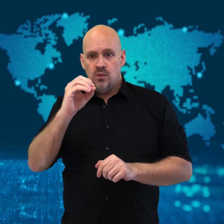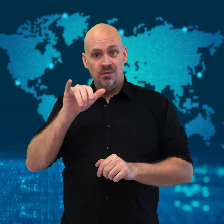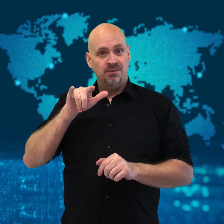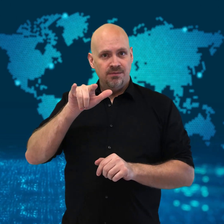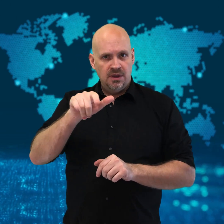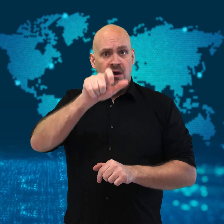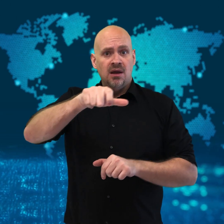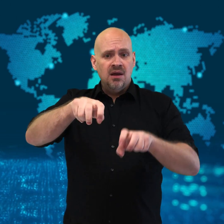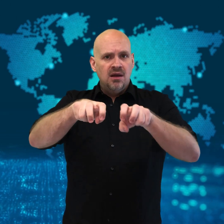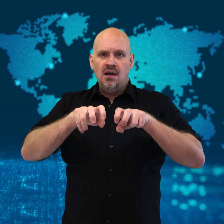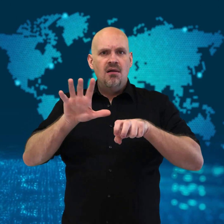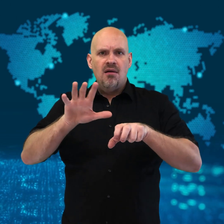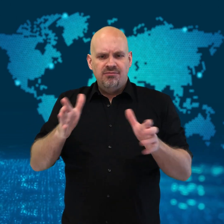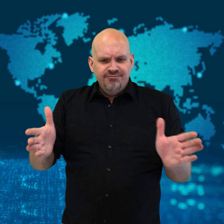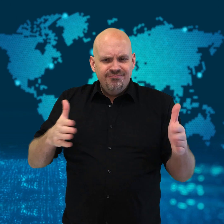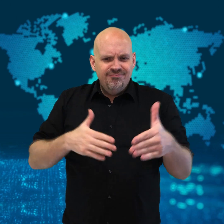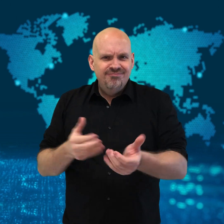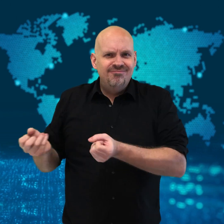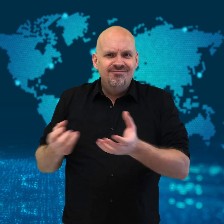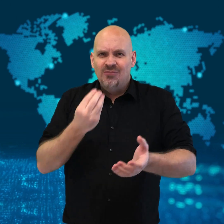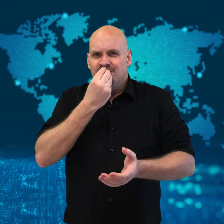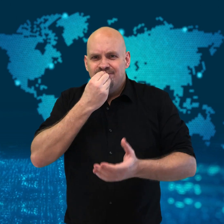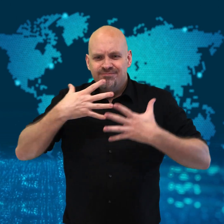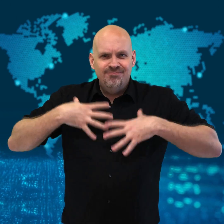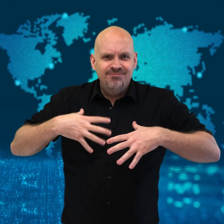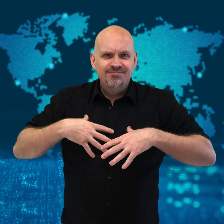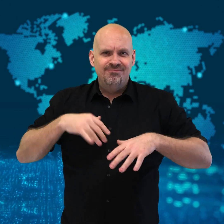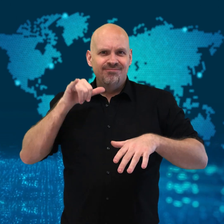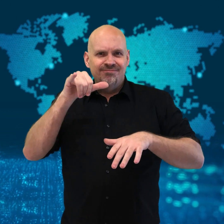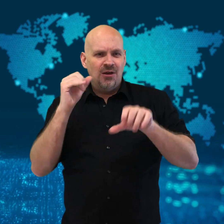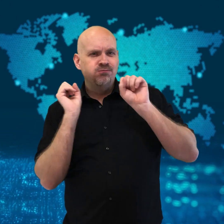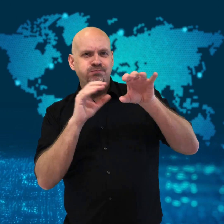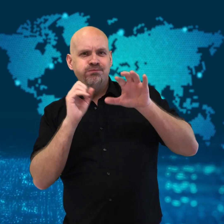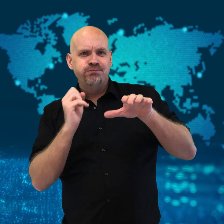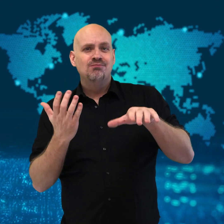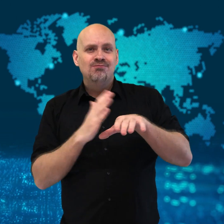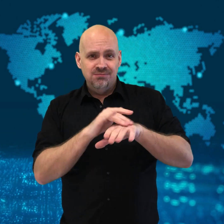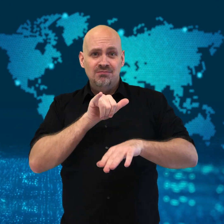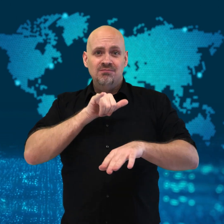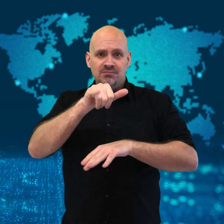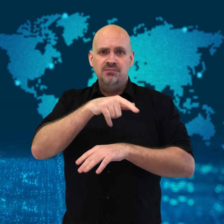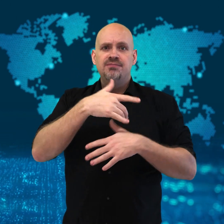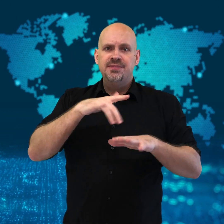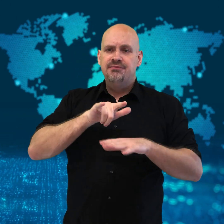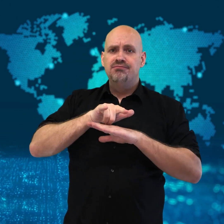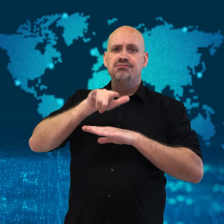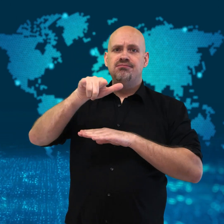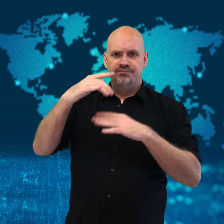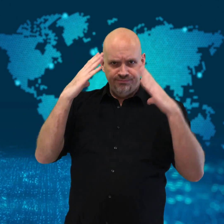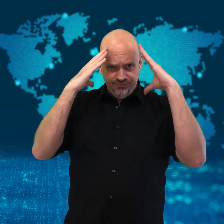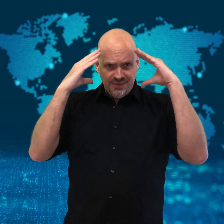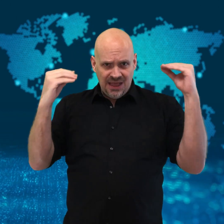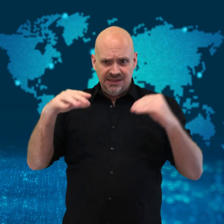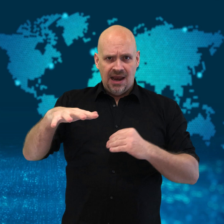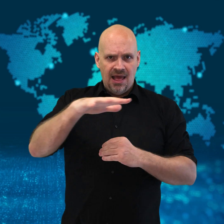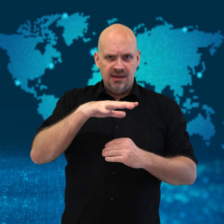Boeing had another incident with a 747-400 freighter plane.